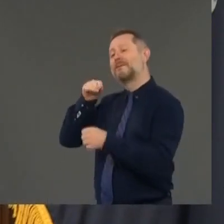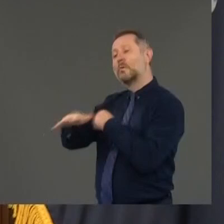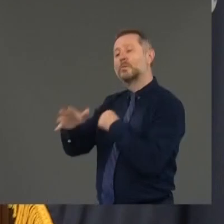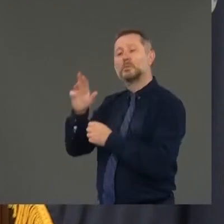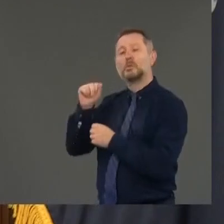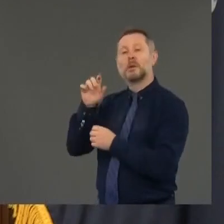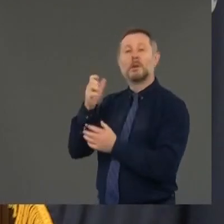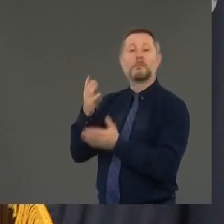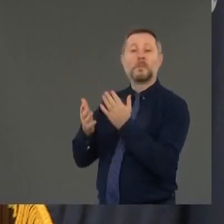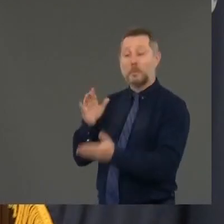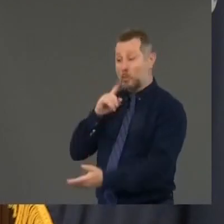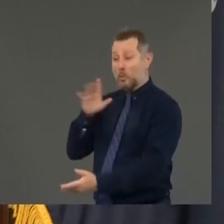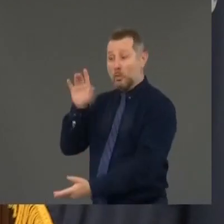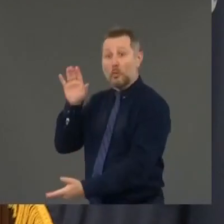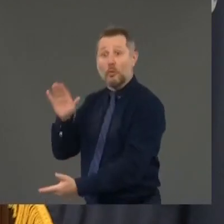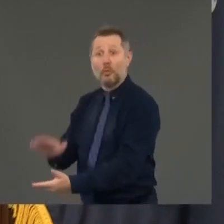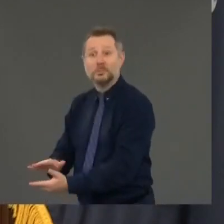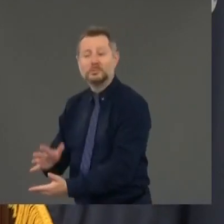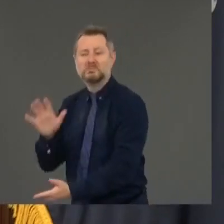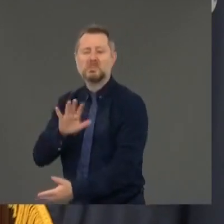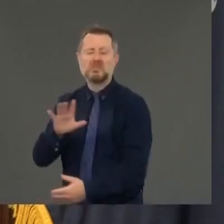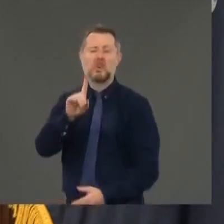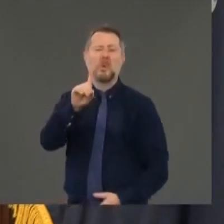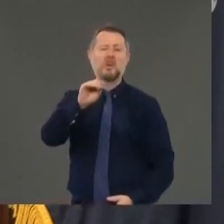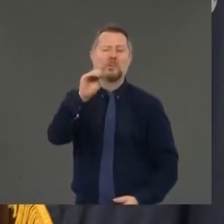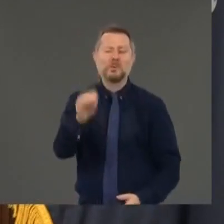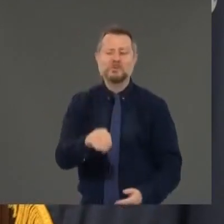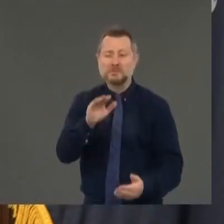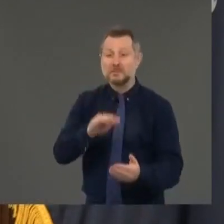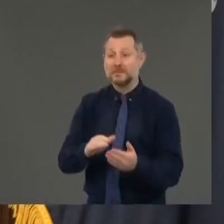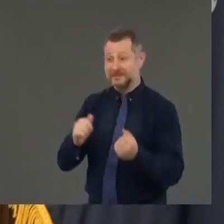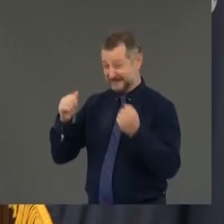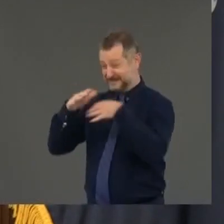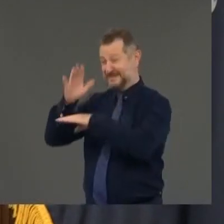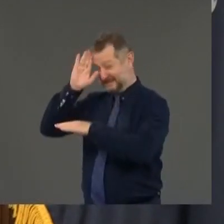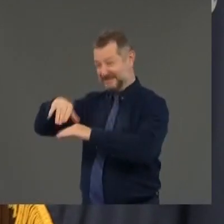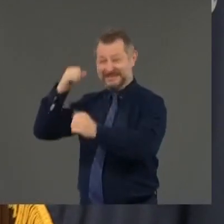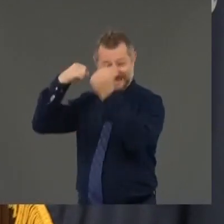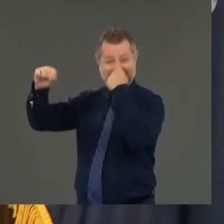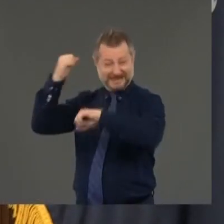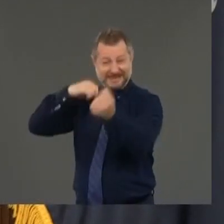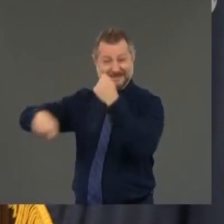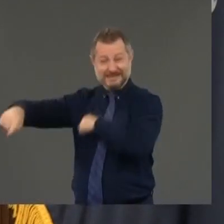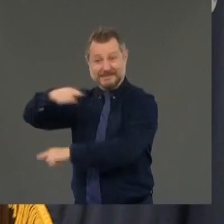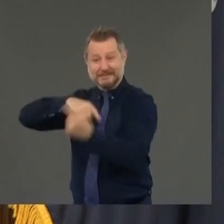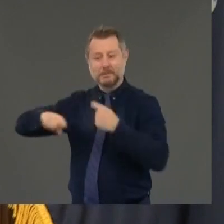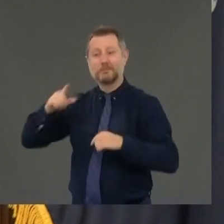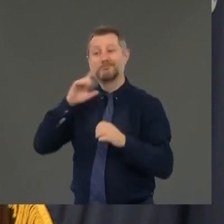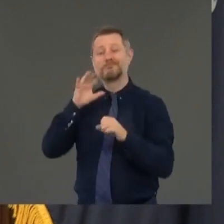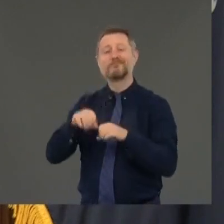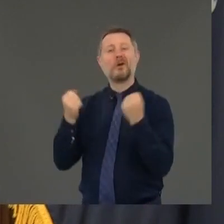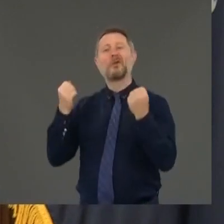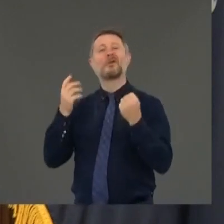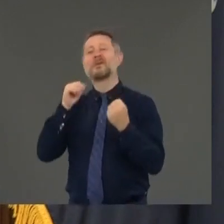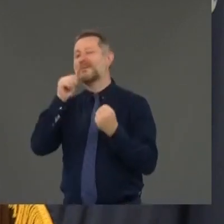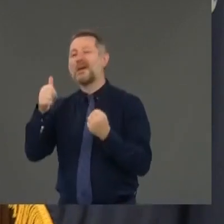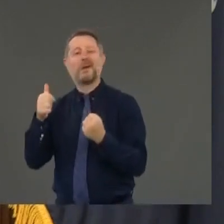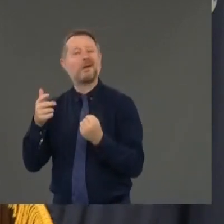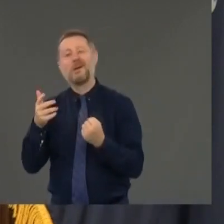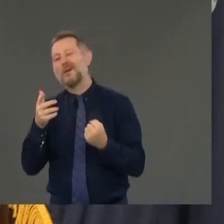A TIME WHERE THE INFECTION RATE